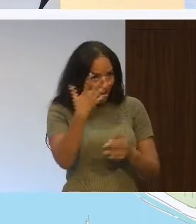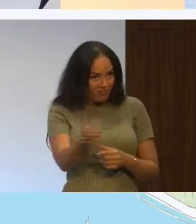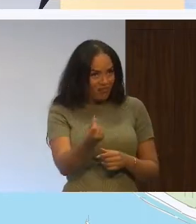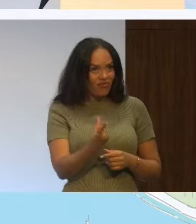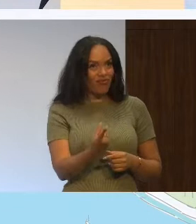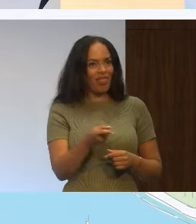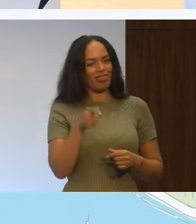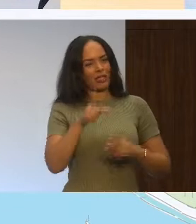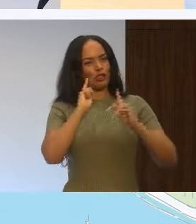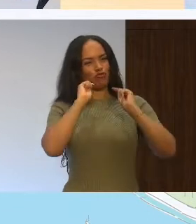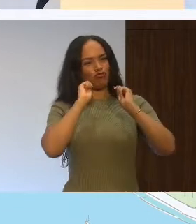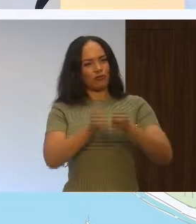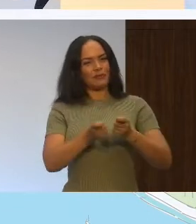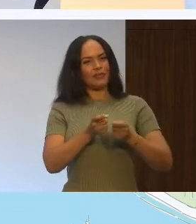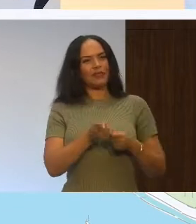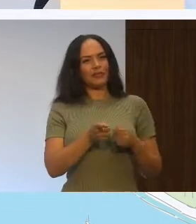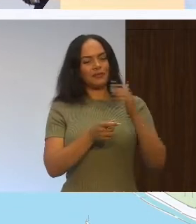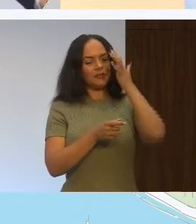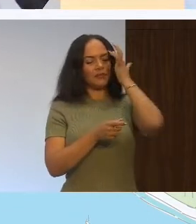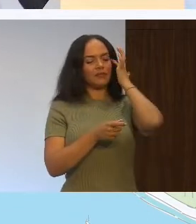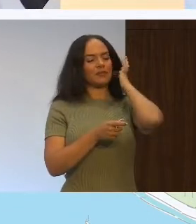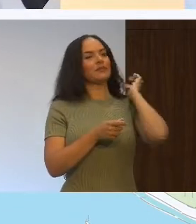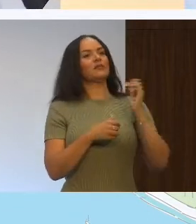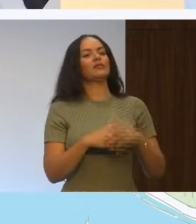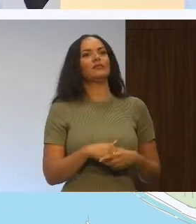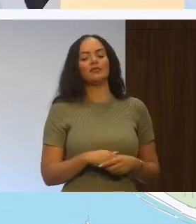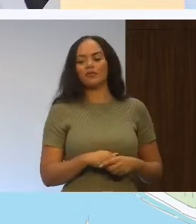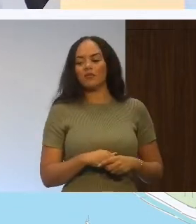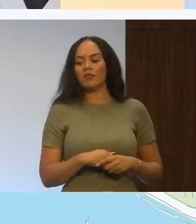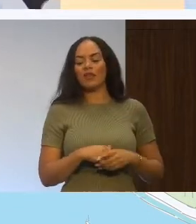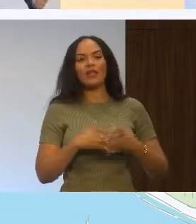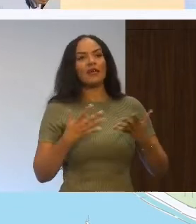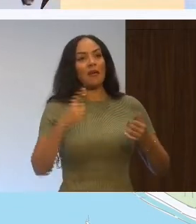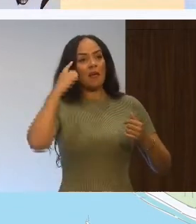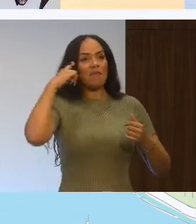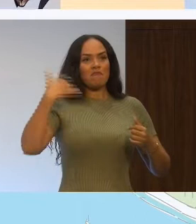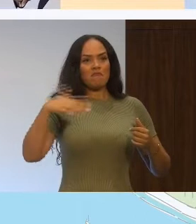the treatment and that would be it. Well, if they have migraine, they would just be losing.